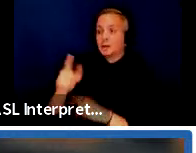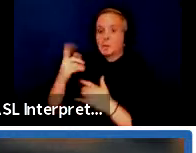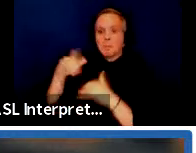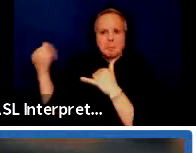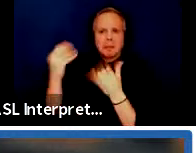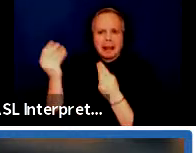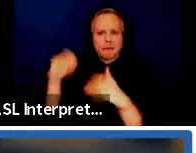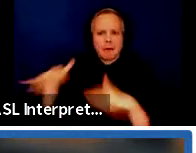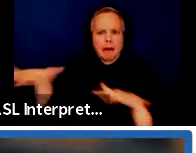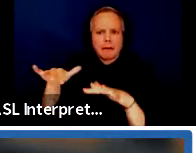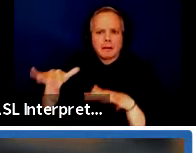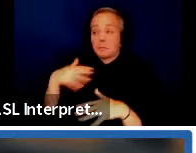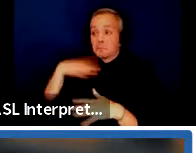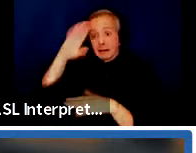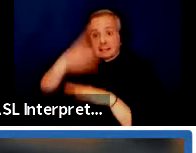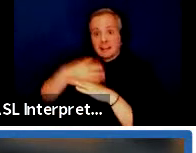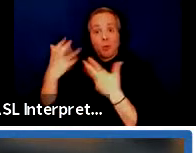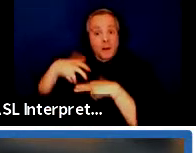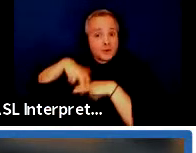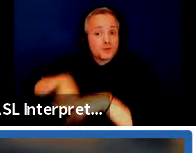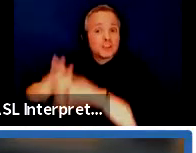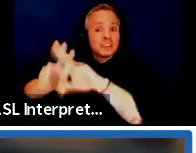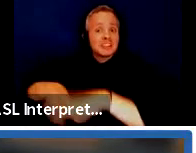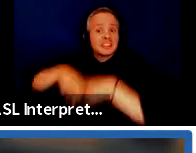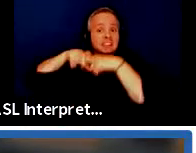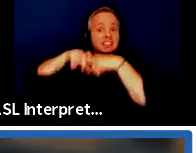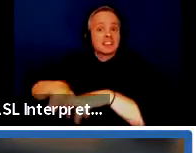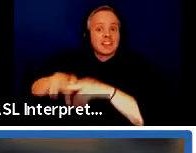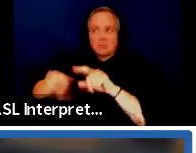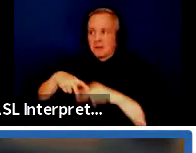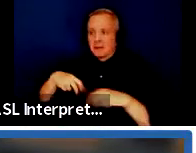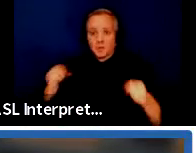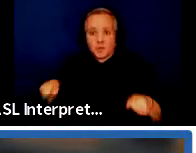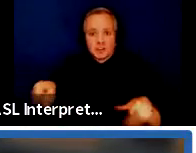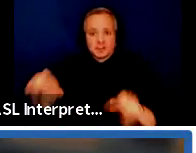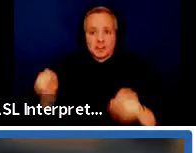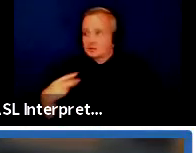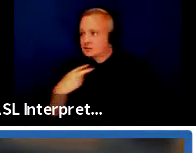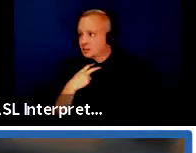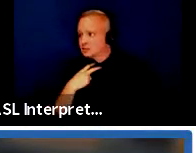SWINGS AND NOT EVEN BEING ABLE TO GET CLOSE TO THE SWINGS OR